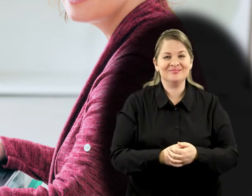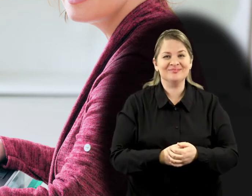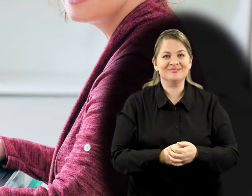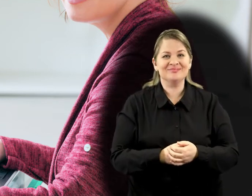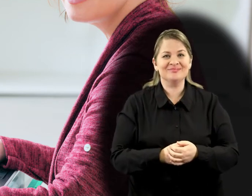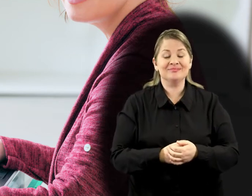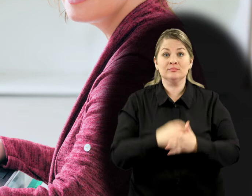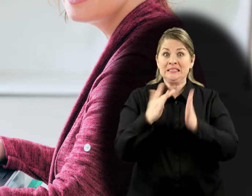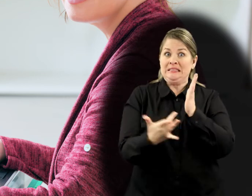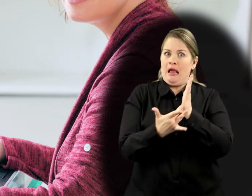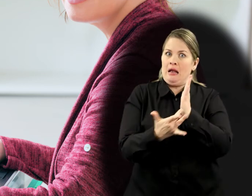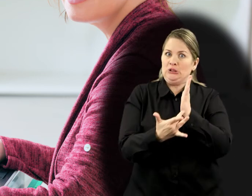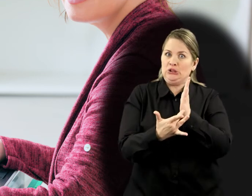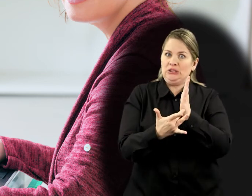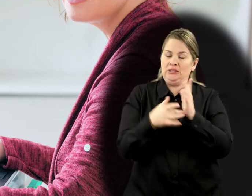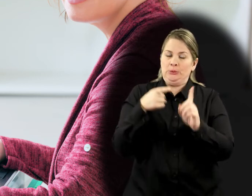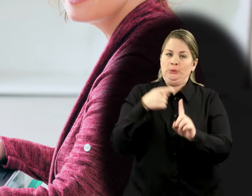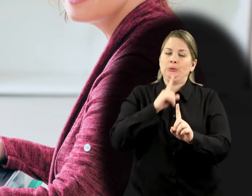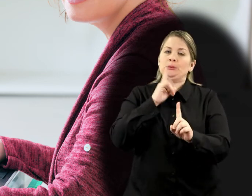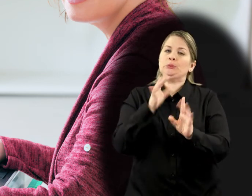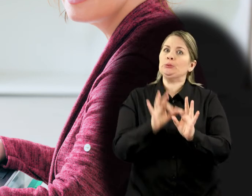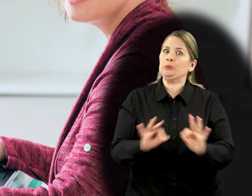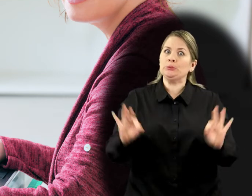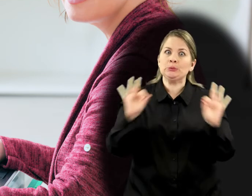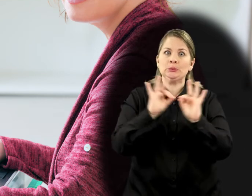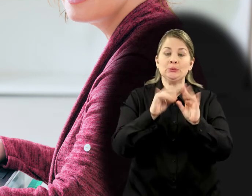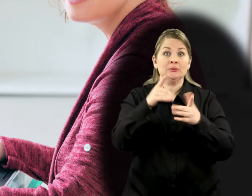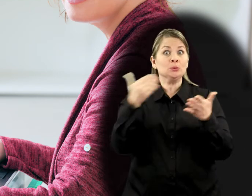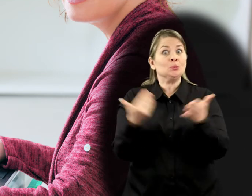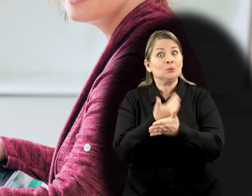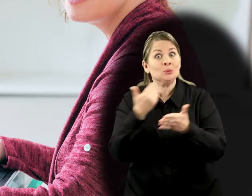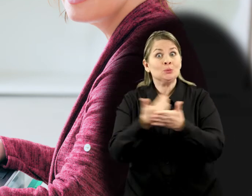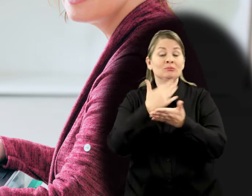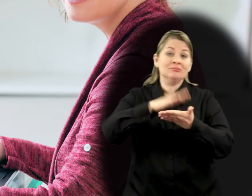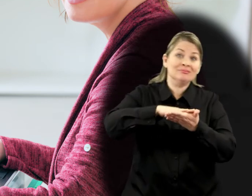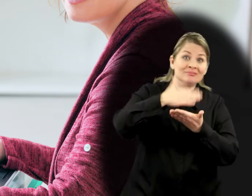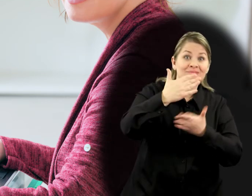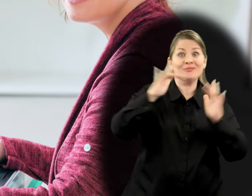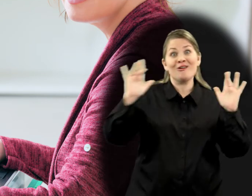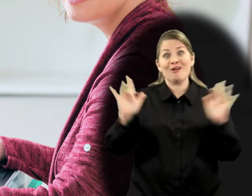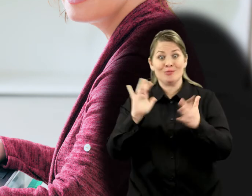and for you to follow the interpreter. Good technology makes a big difference.